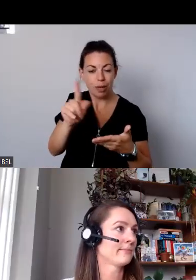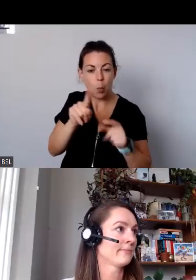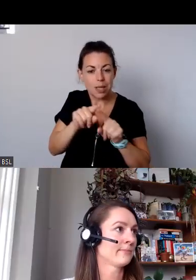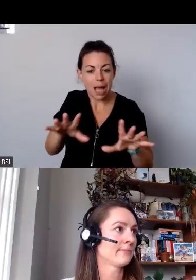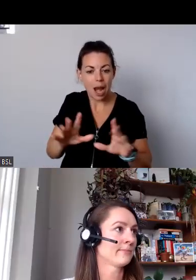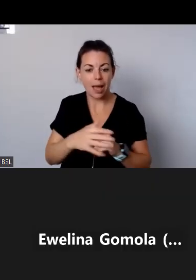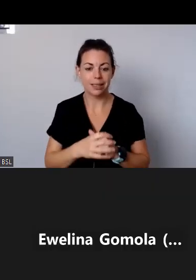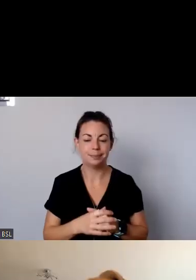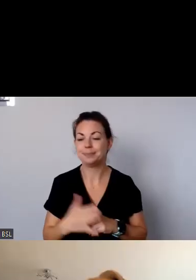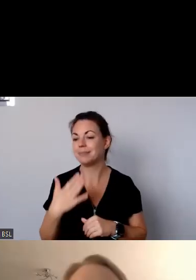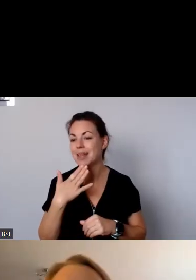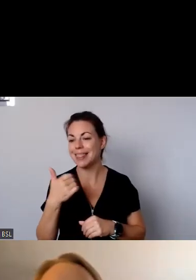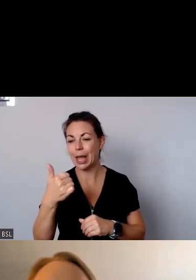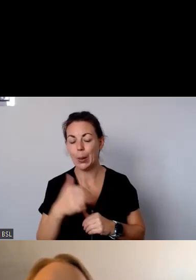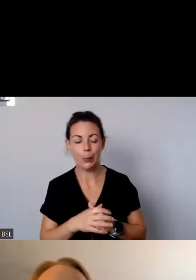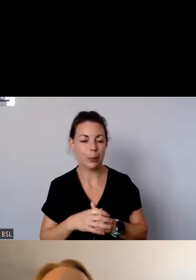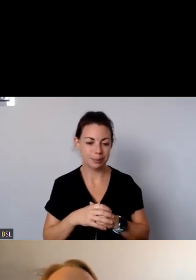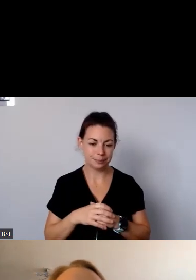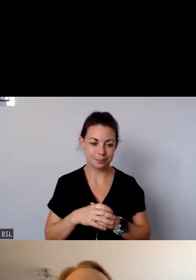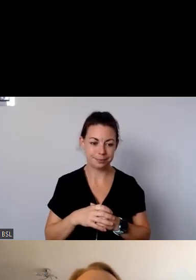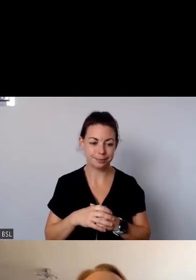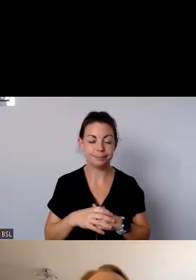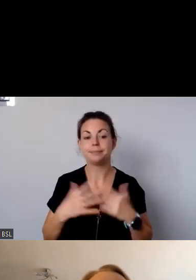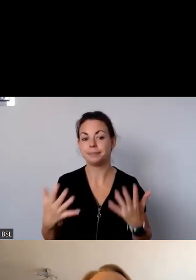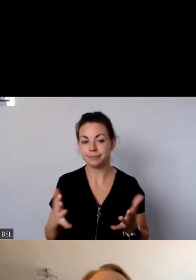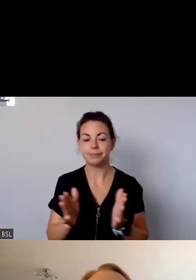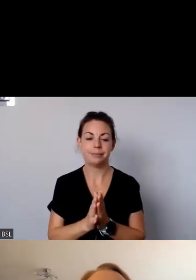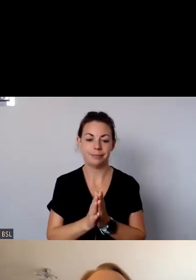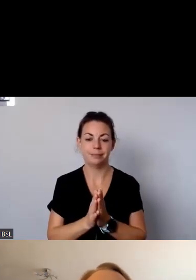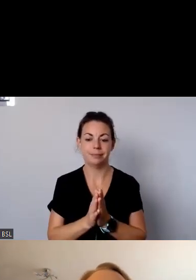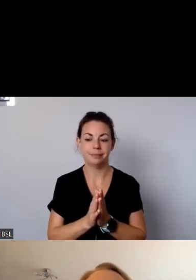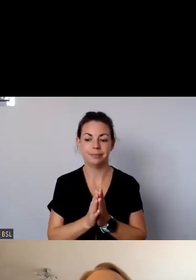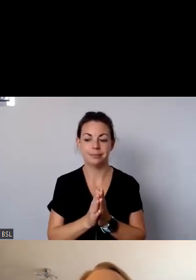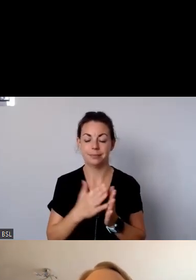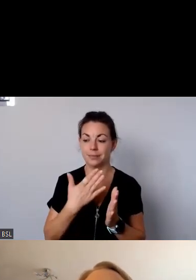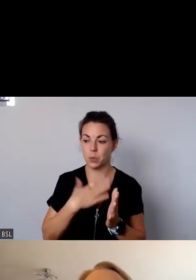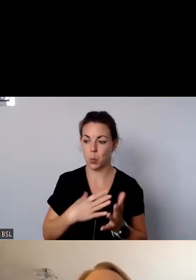Thanks, Ewelina. What I would like to do now